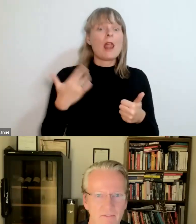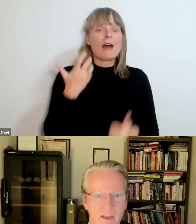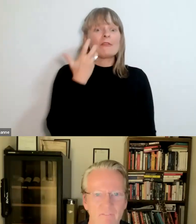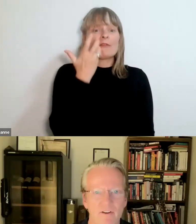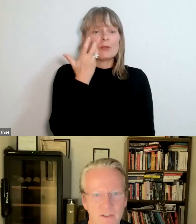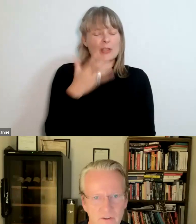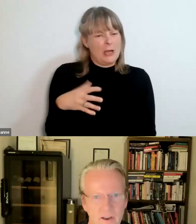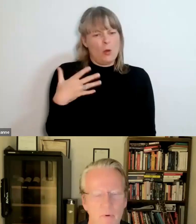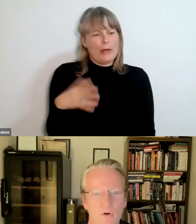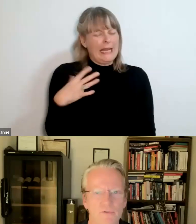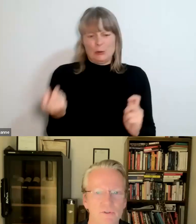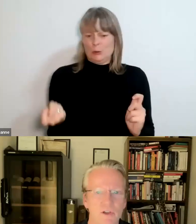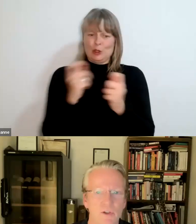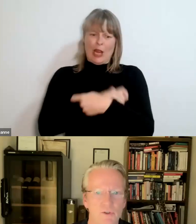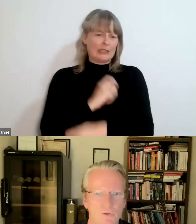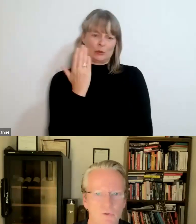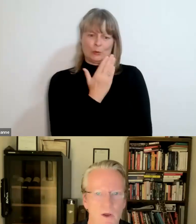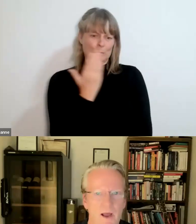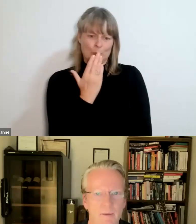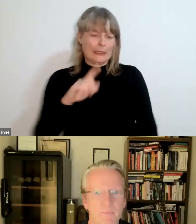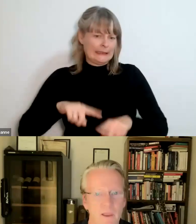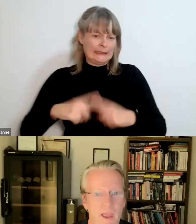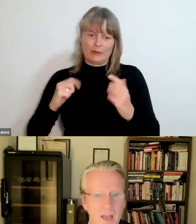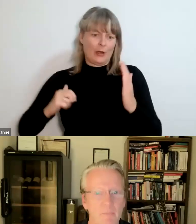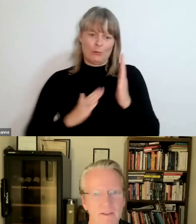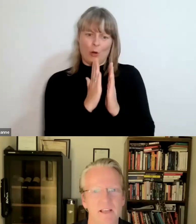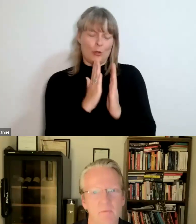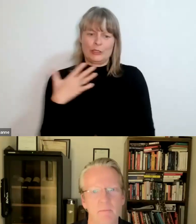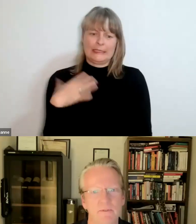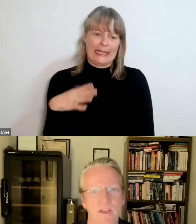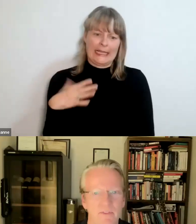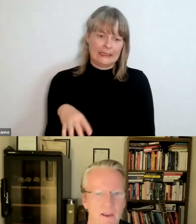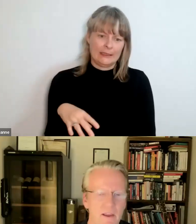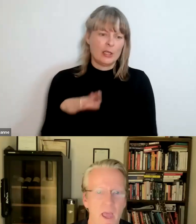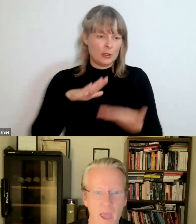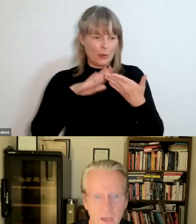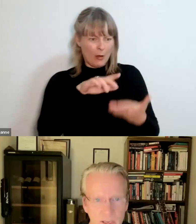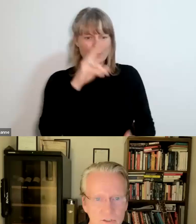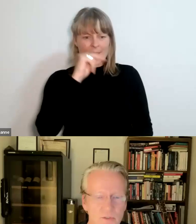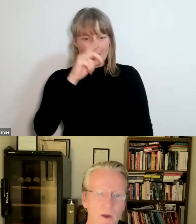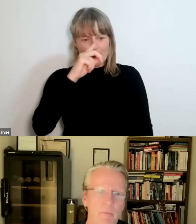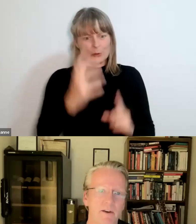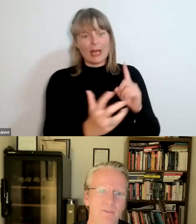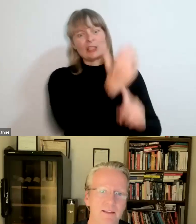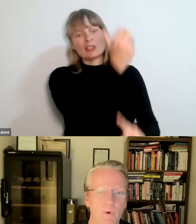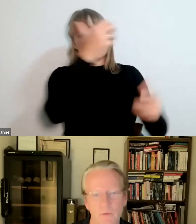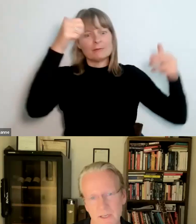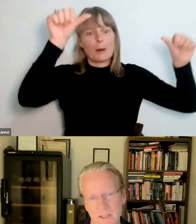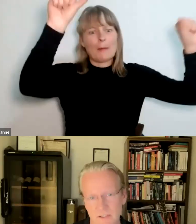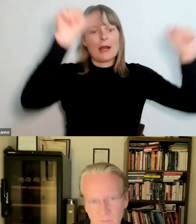that will promise them a good life in the future, we understand that we need to have a very different approach